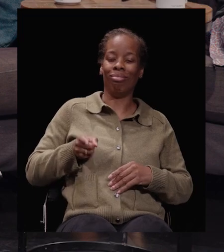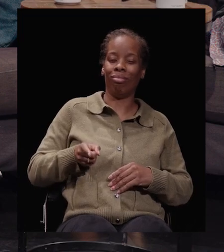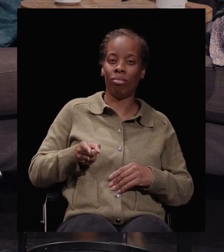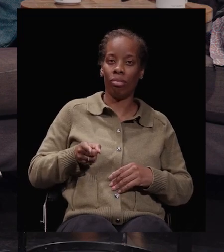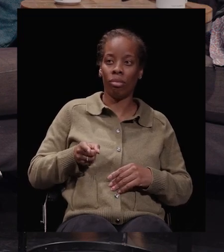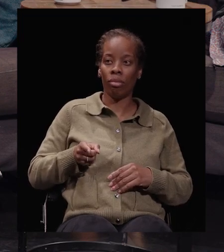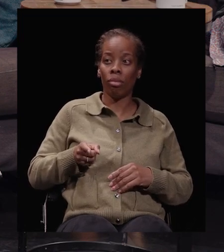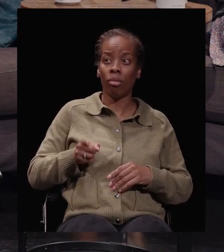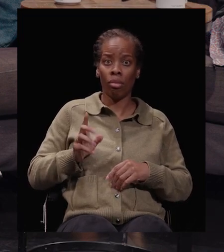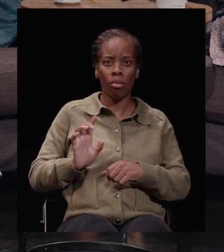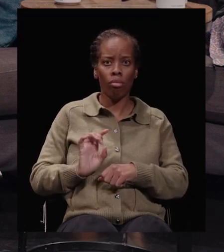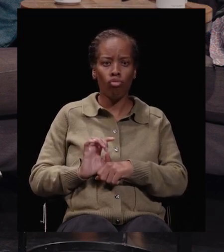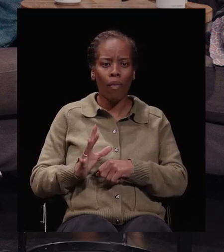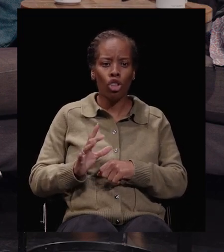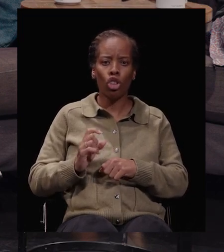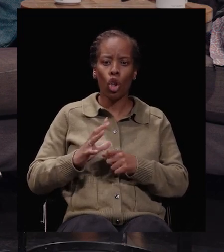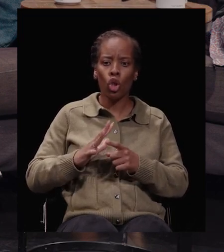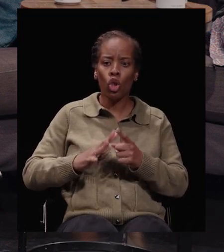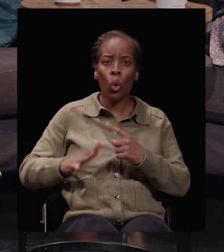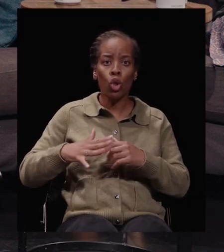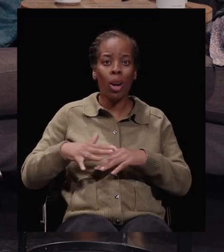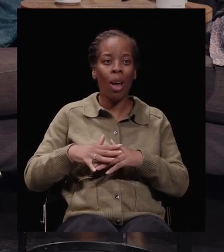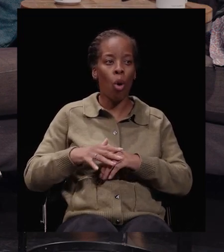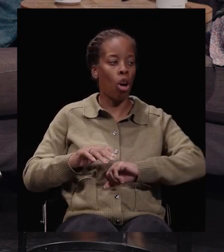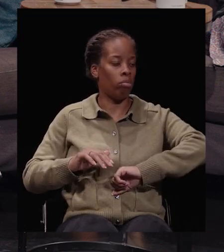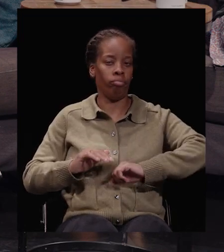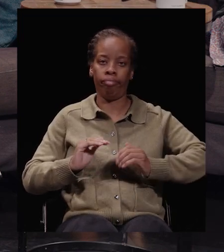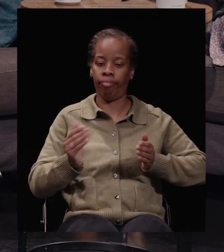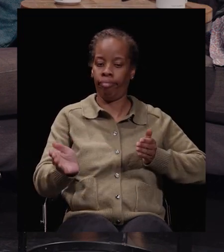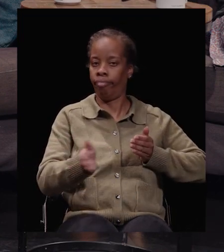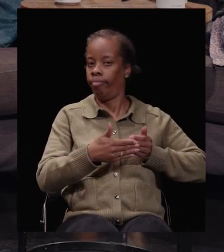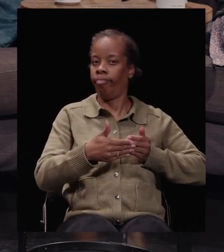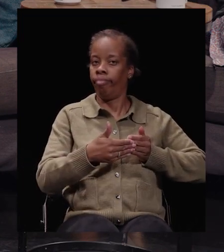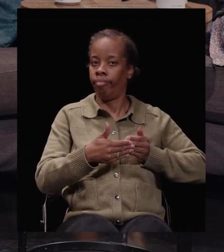their professional and social networks are closed. And it's not criticism, it's just a fact,